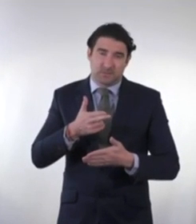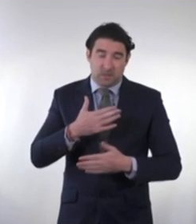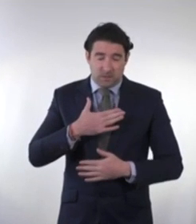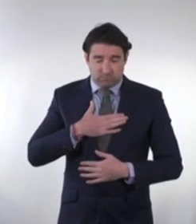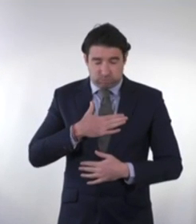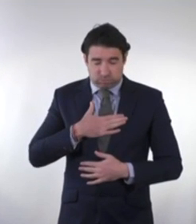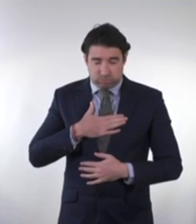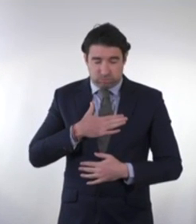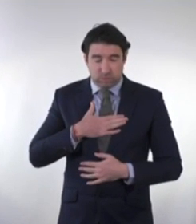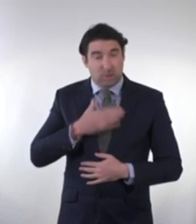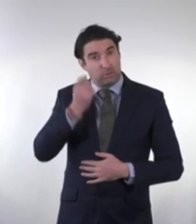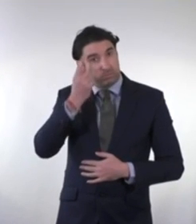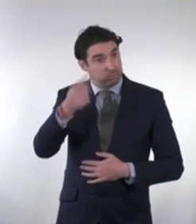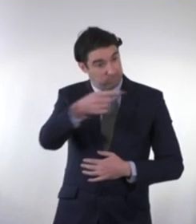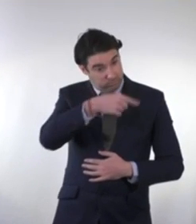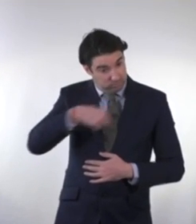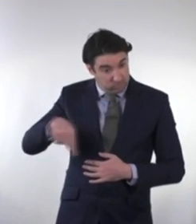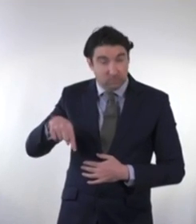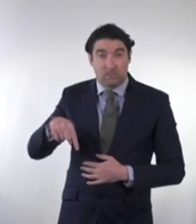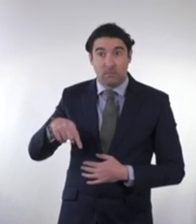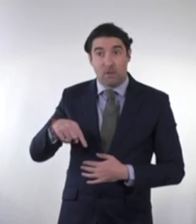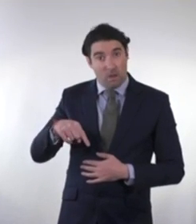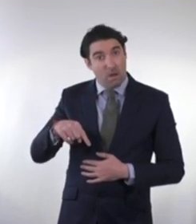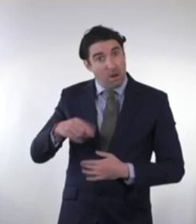was not an answer to the question. After that performance, it is little wonder that trust in